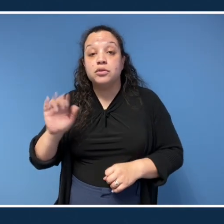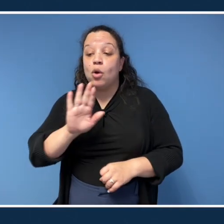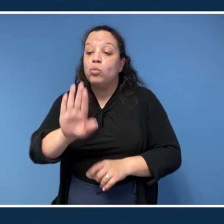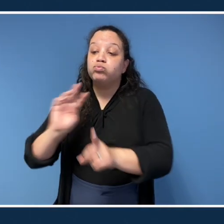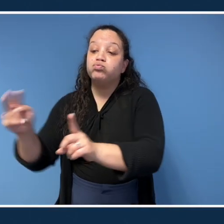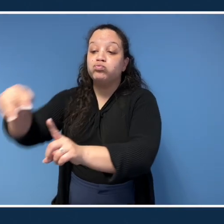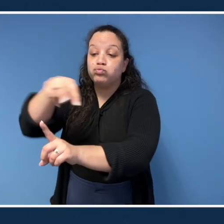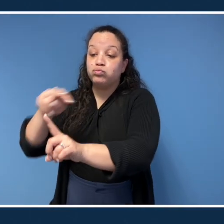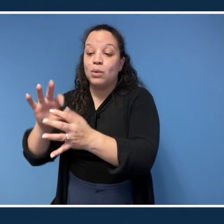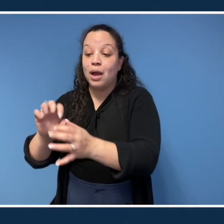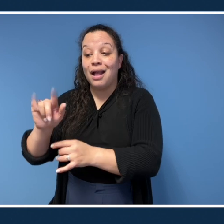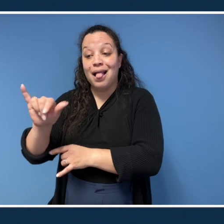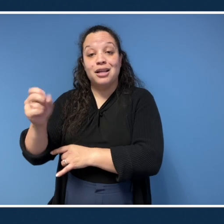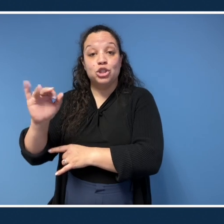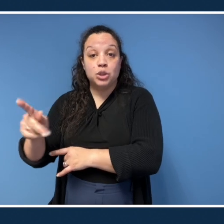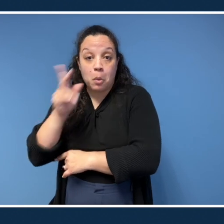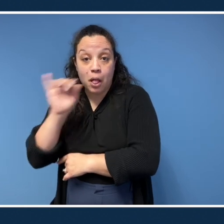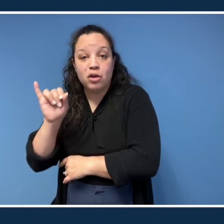different people, but the key thing is showing up